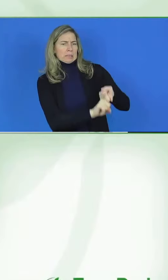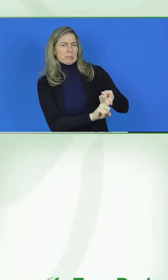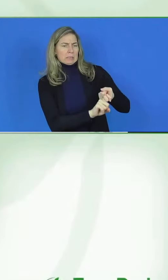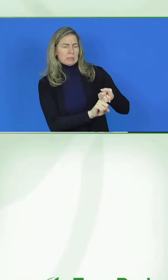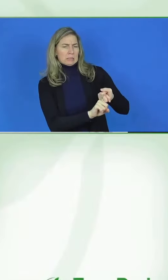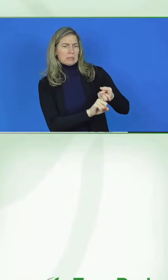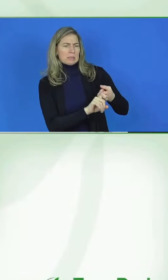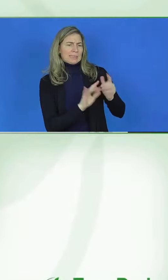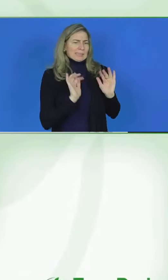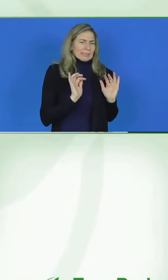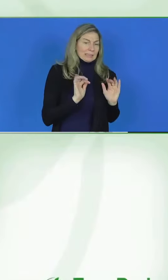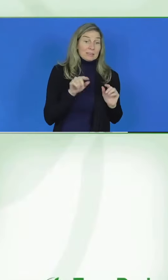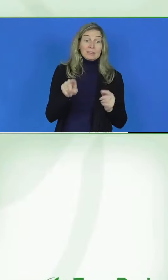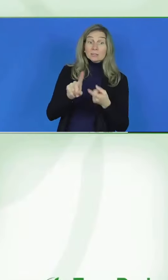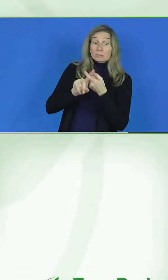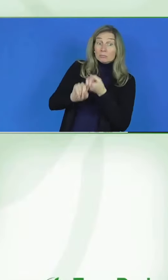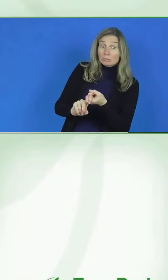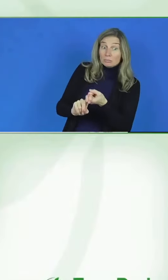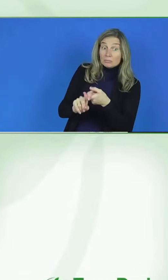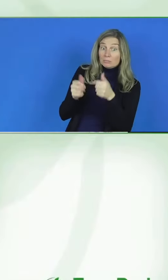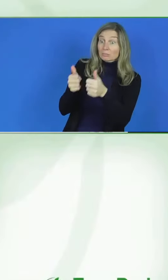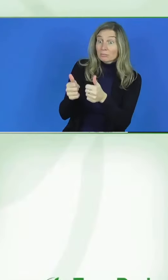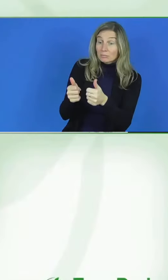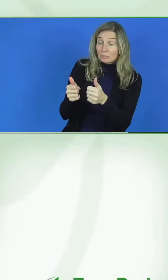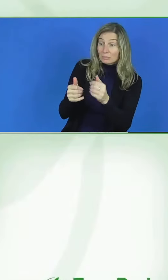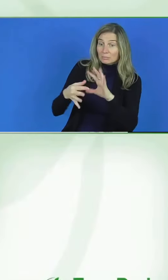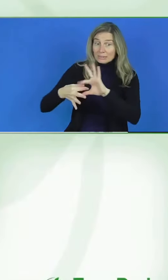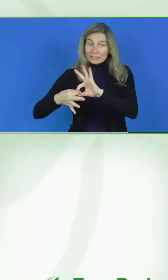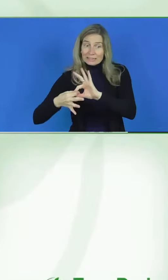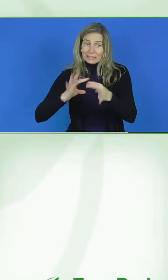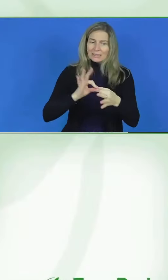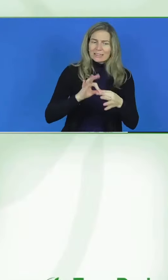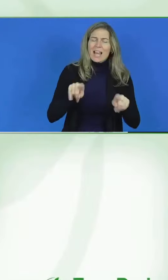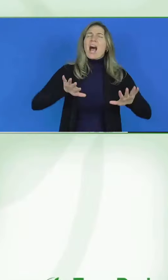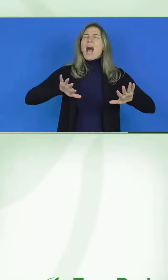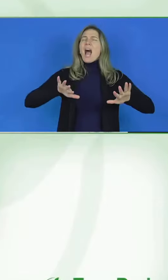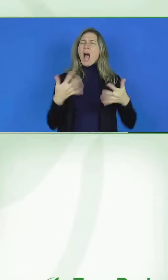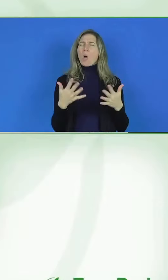So I wanted to open the floor a little bit to discuss how some of